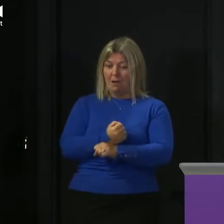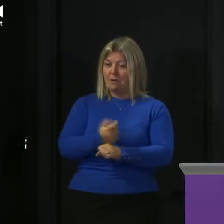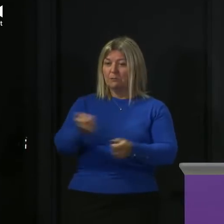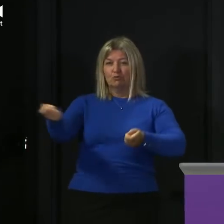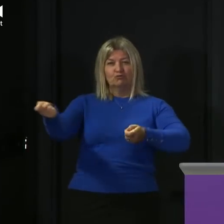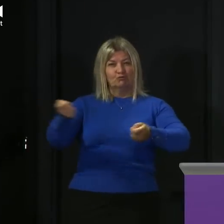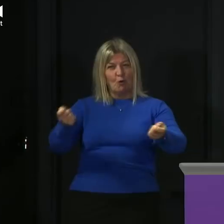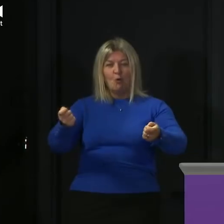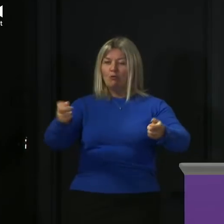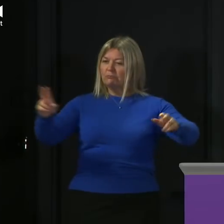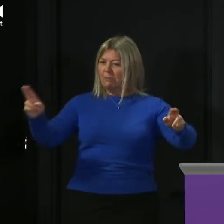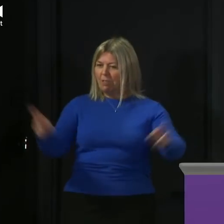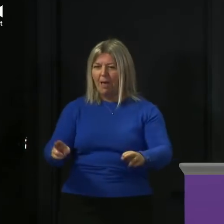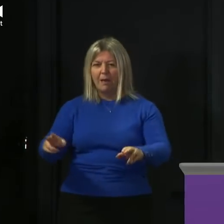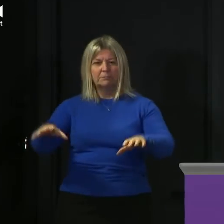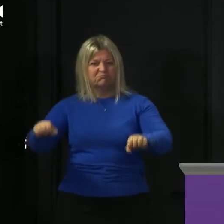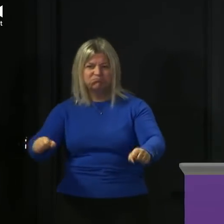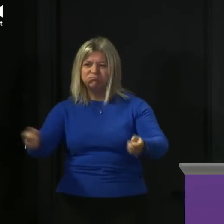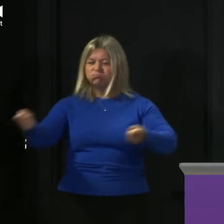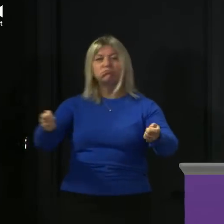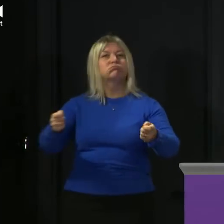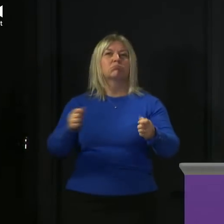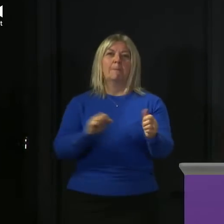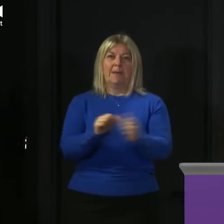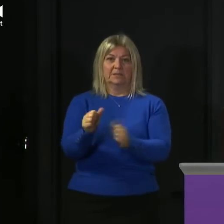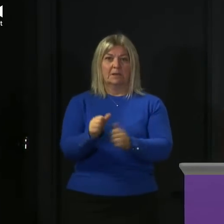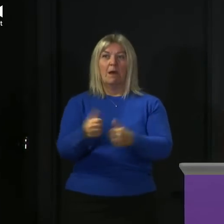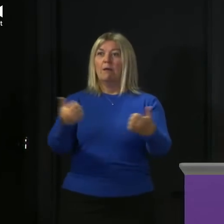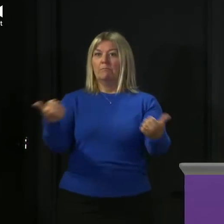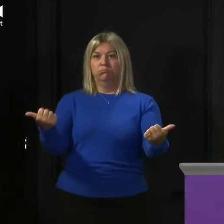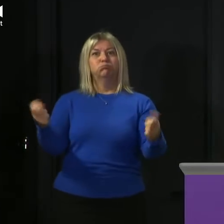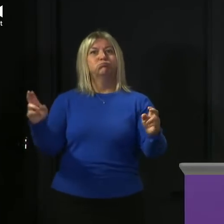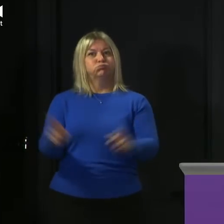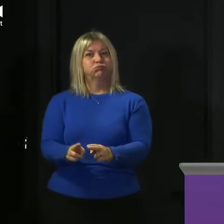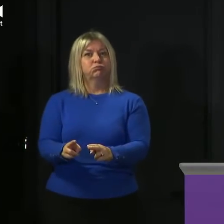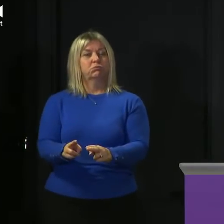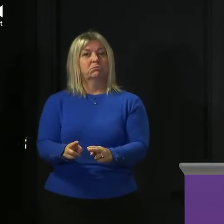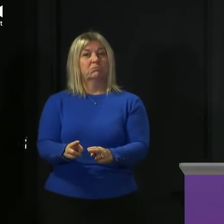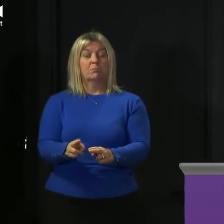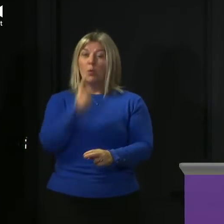all of the things that we are advising. It comes back to the point I made in response to Tom,